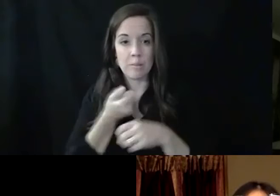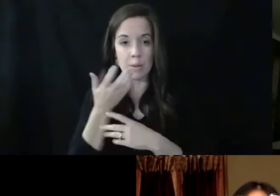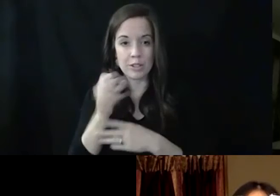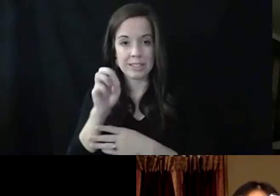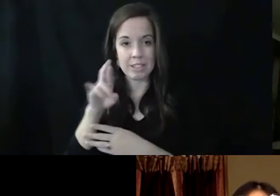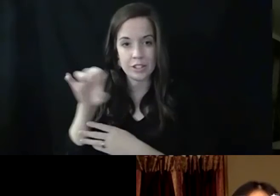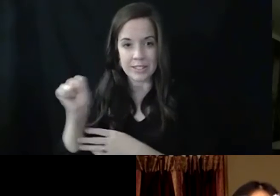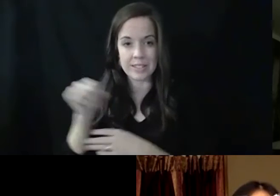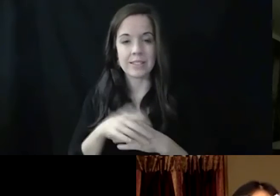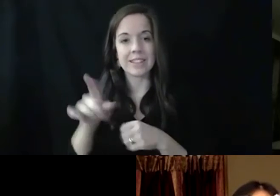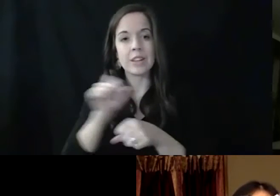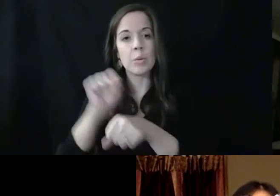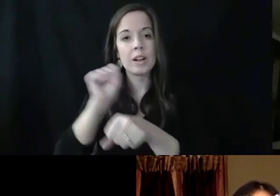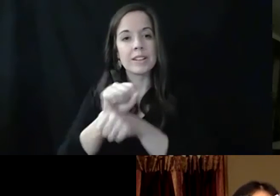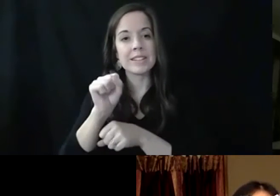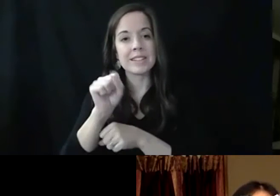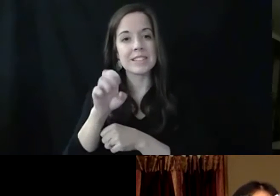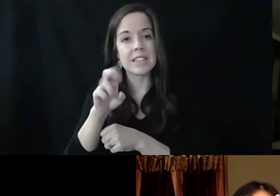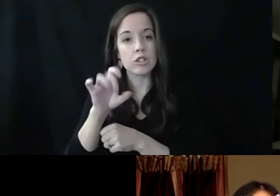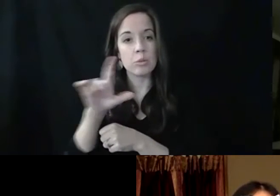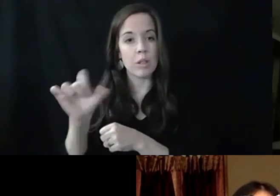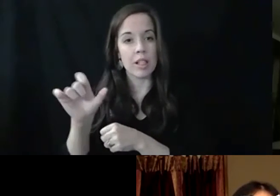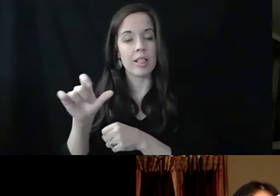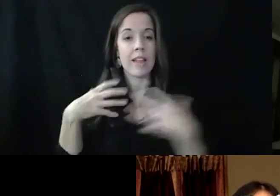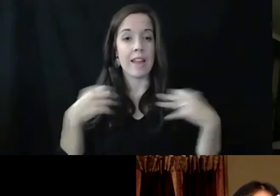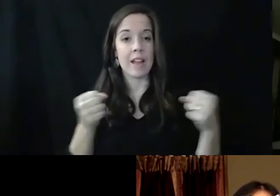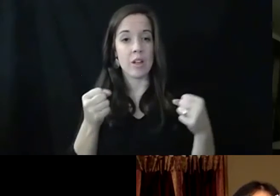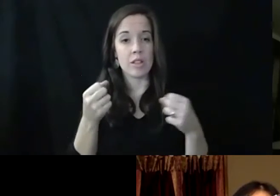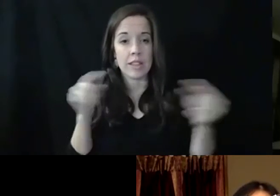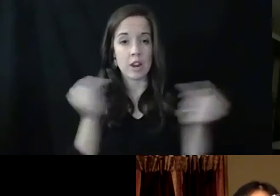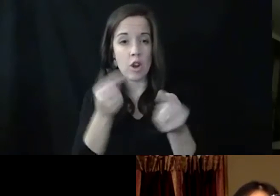He works as a sexual health and harm reduction educator throughout the Finger Lakes region of